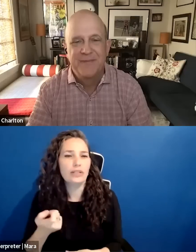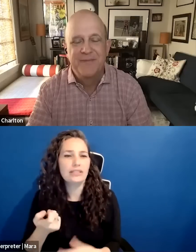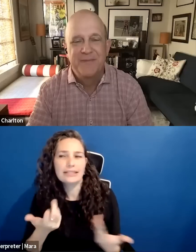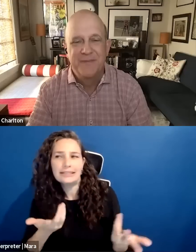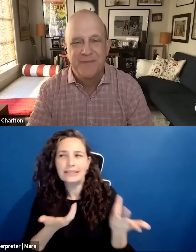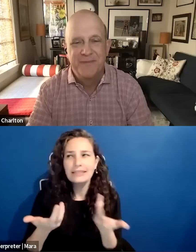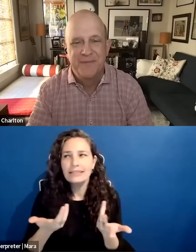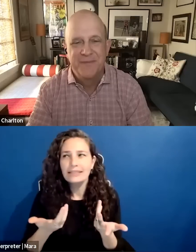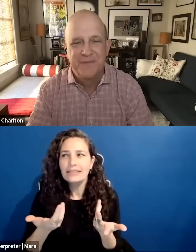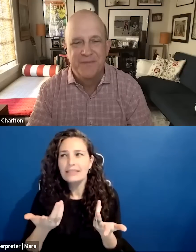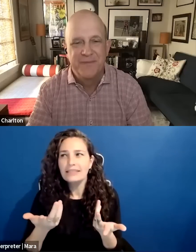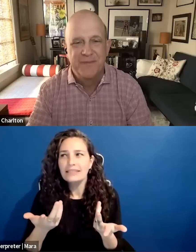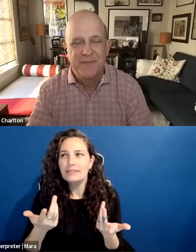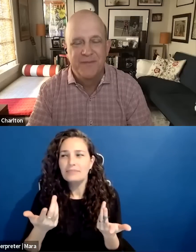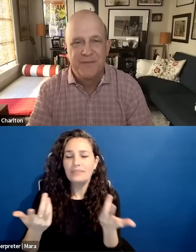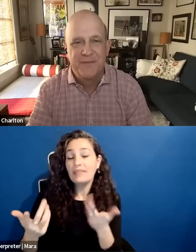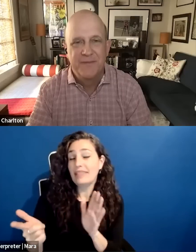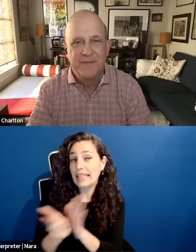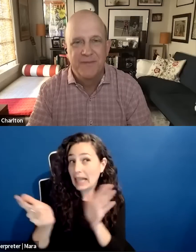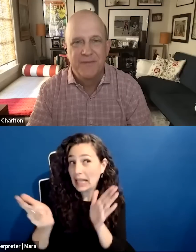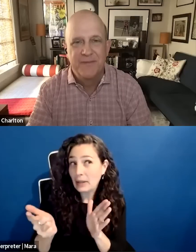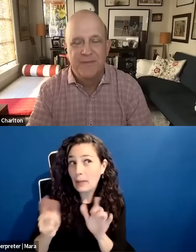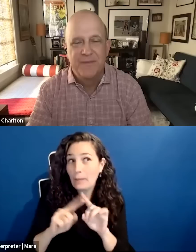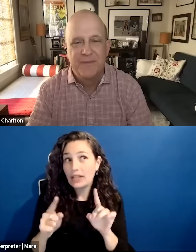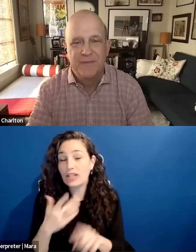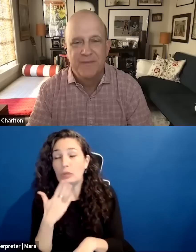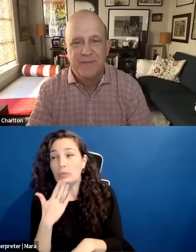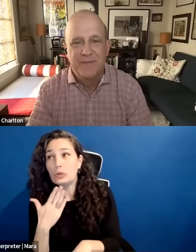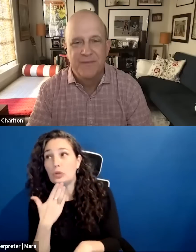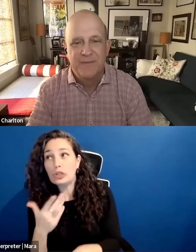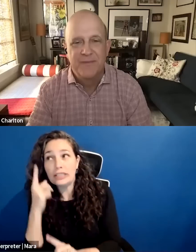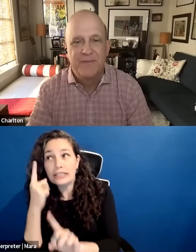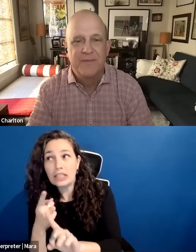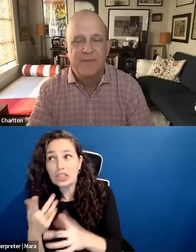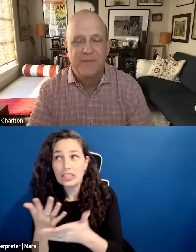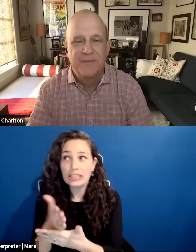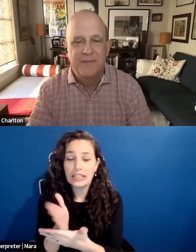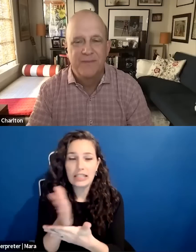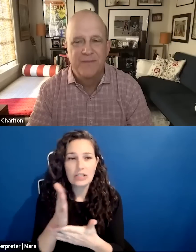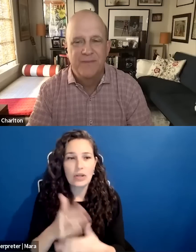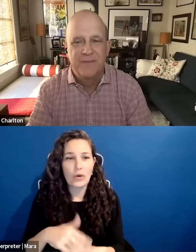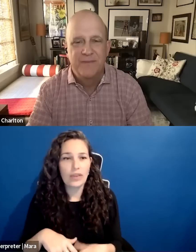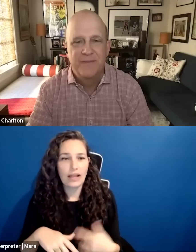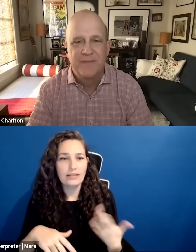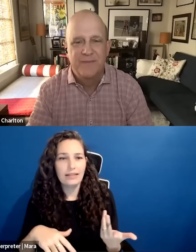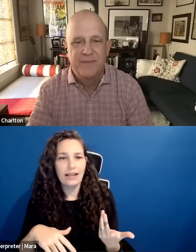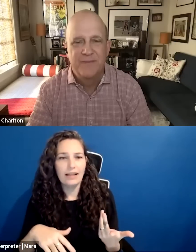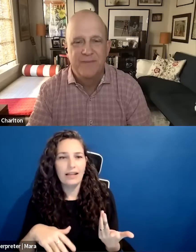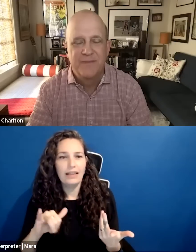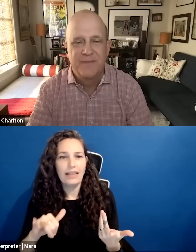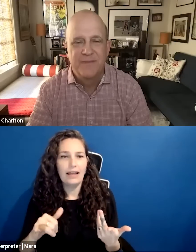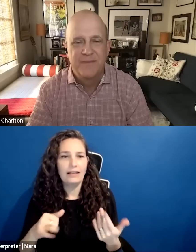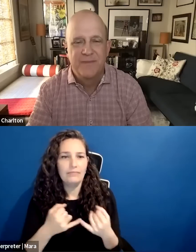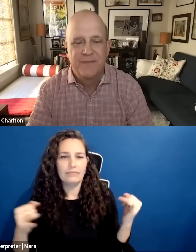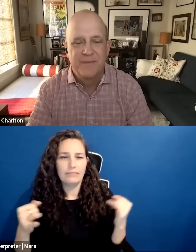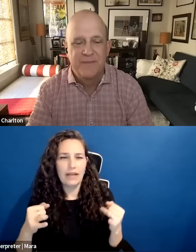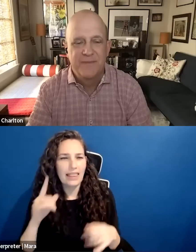So like those are three examples of like this through line of hard candy. And that's really helped when you have that through line